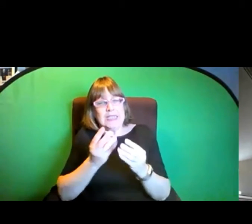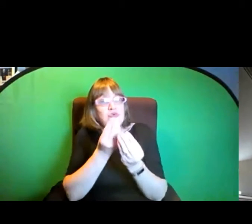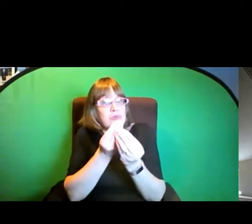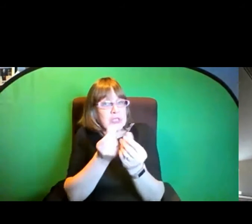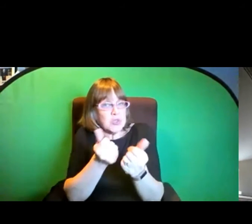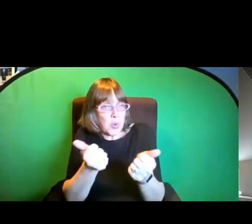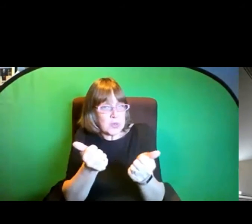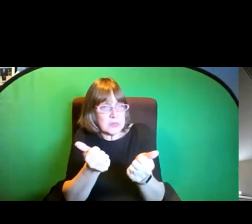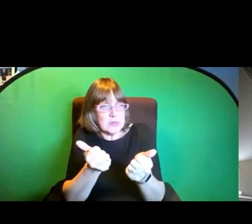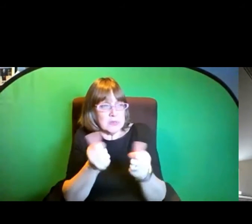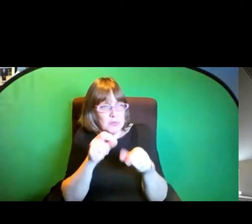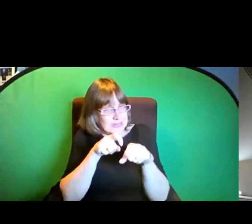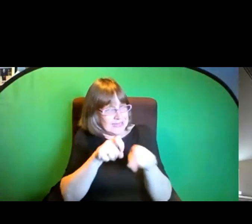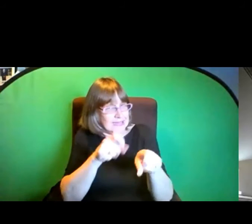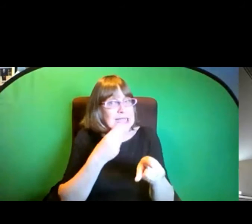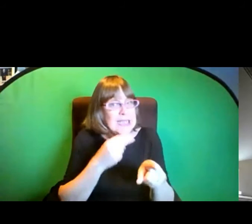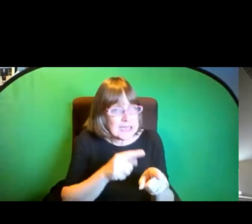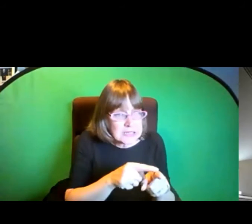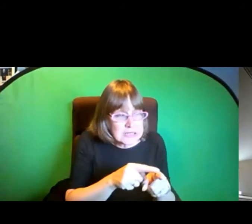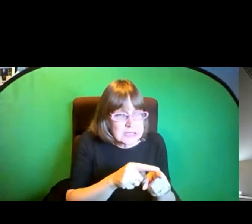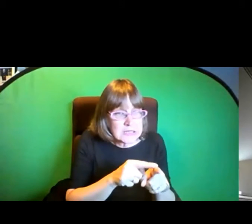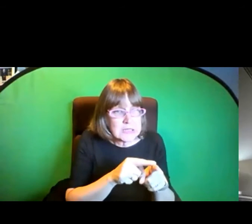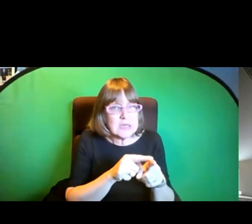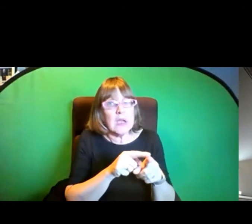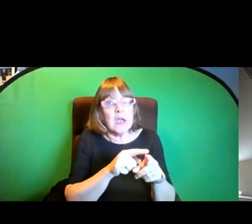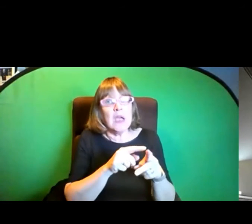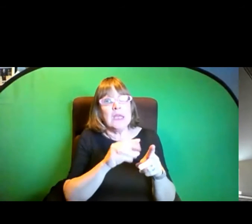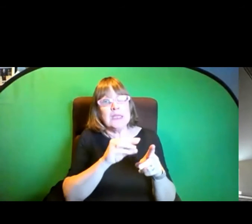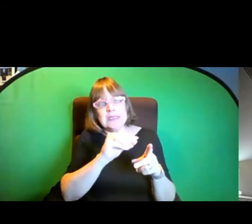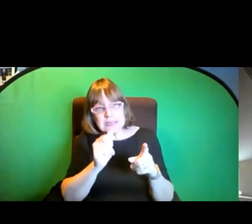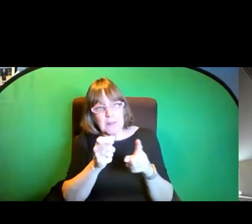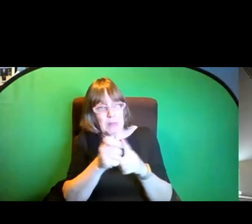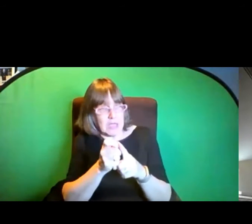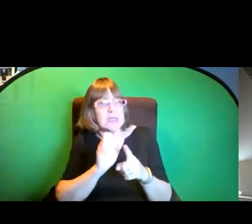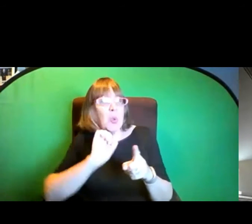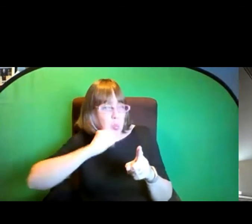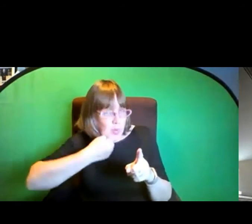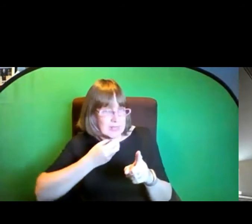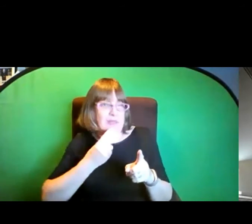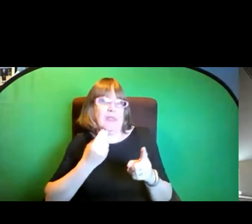needed 20 years down the line some plastic will still be used, plastic and wind turbines use